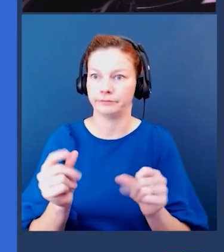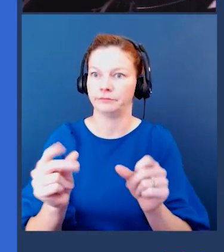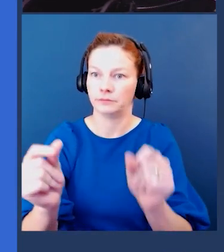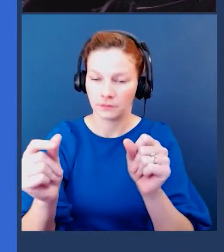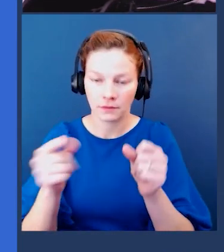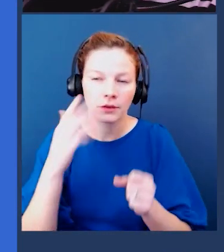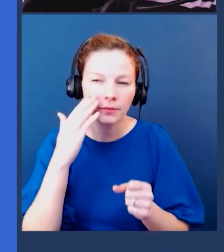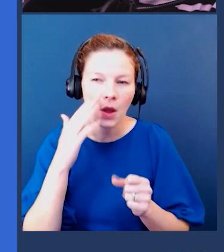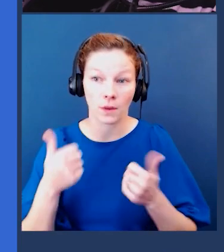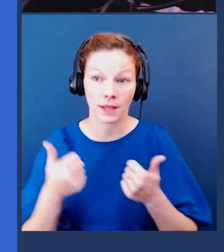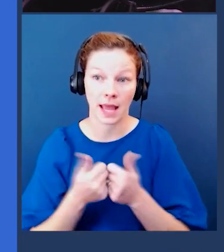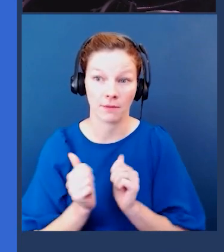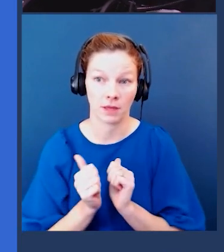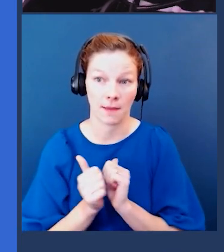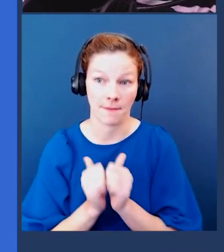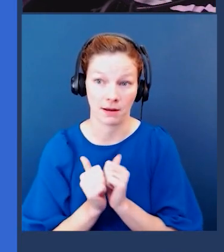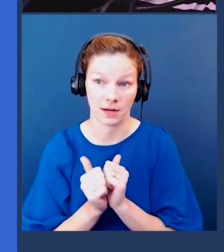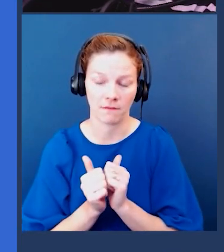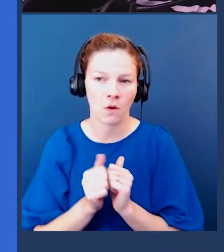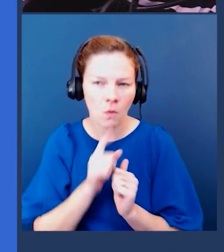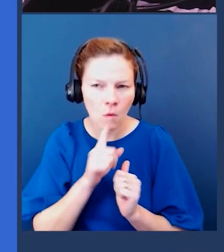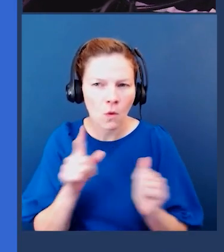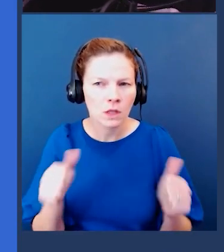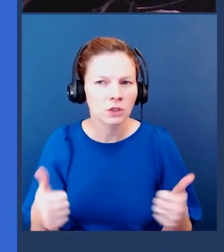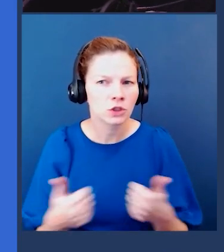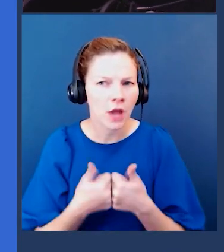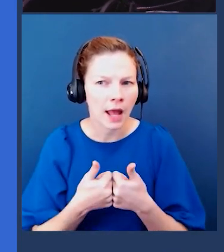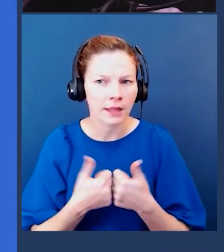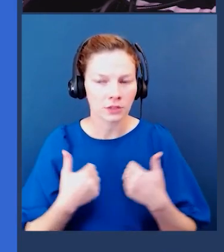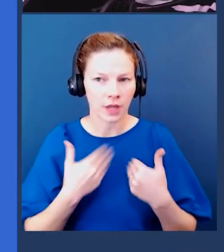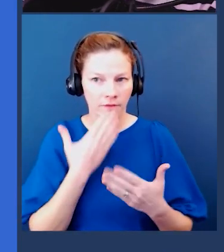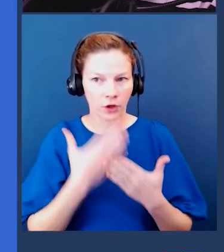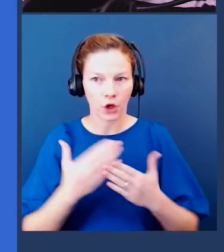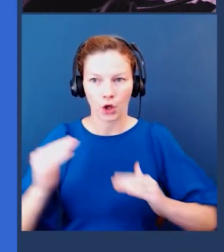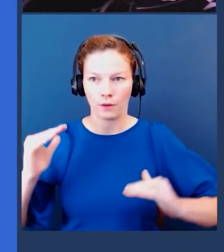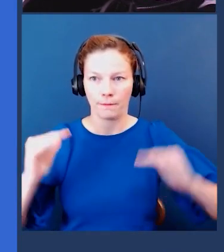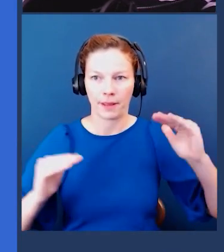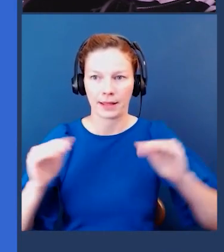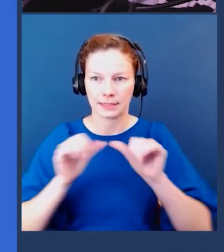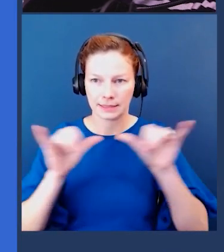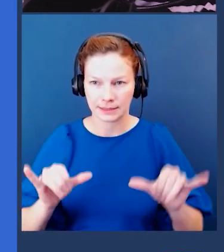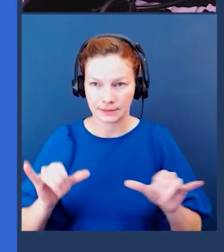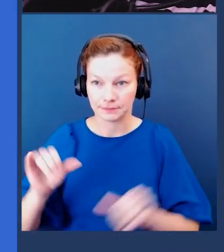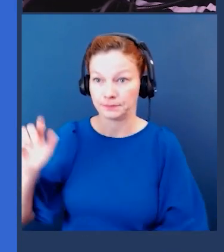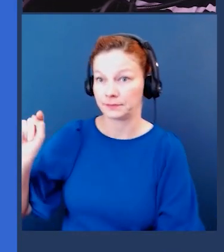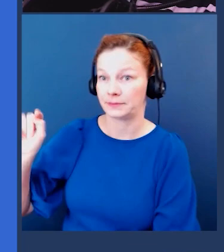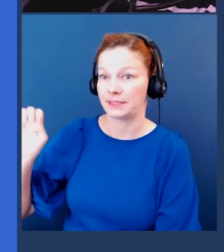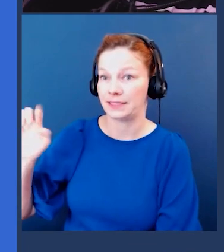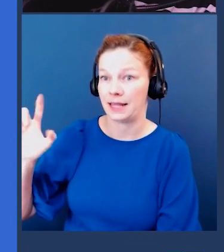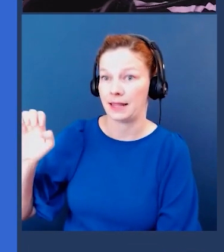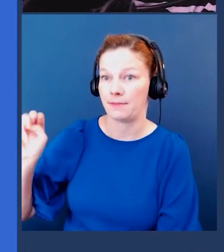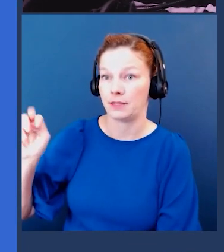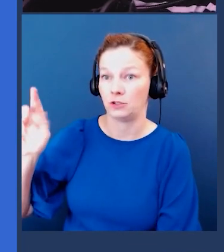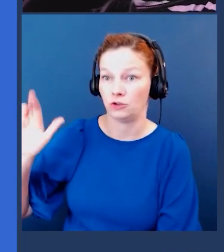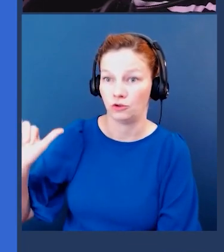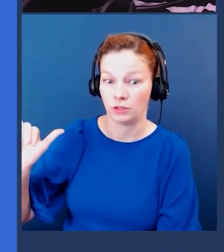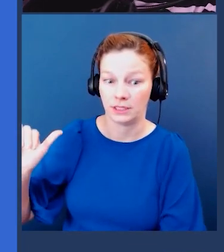how challenging it is to reach a good balancing system. The telemetry platform of PlayFab gives you